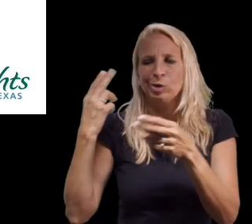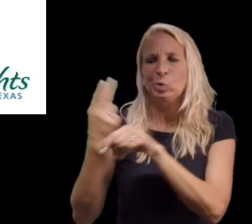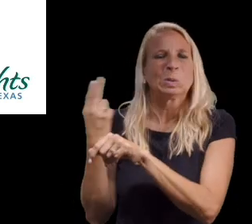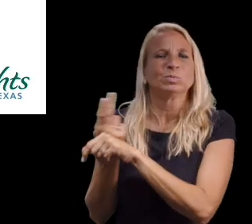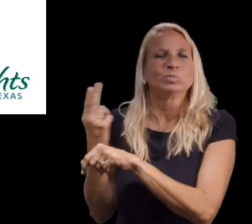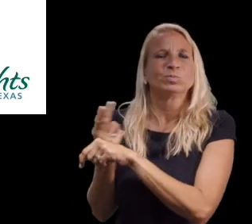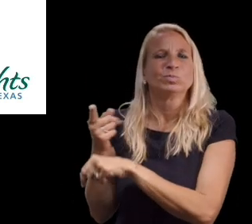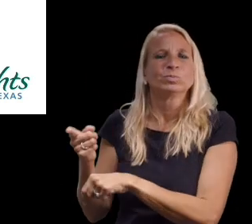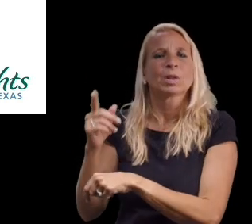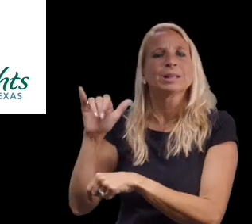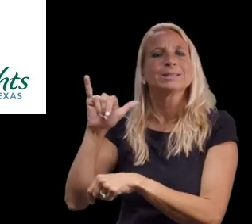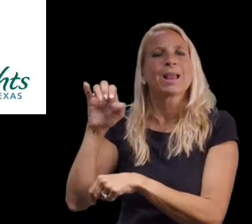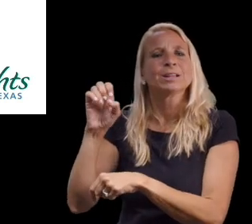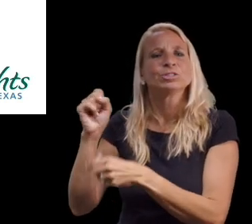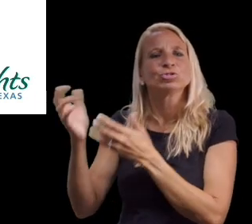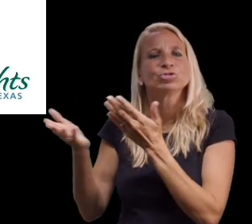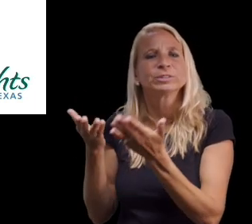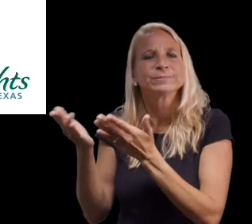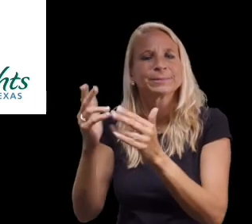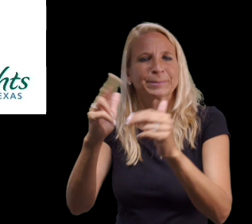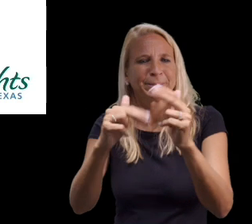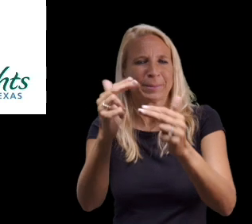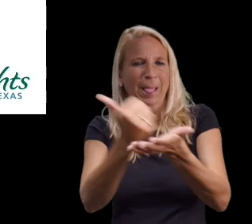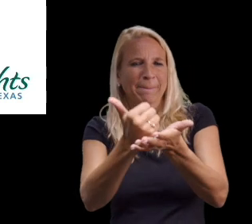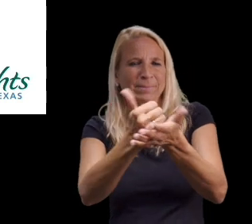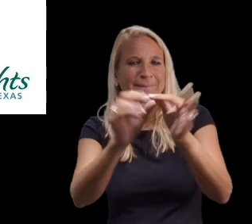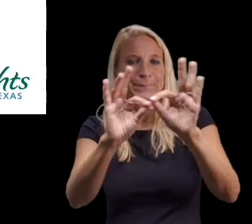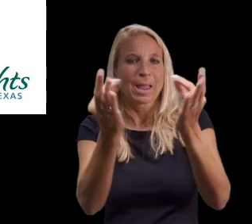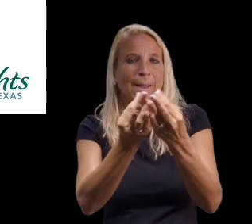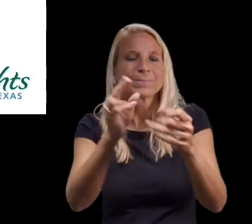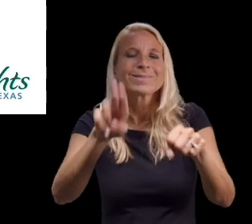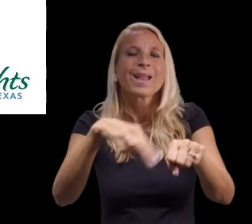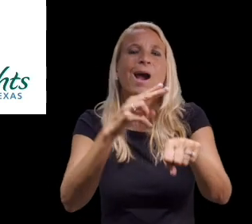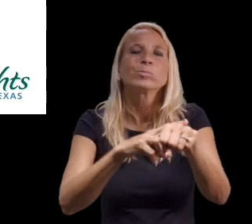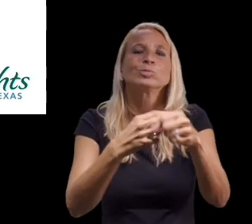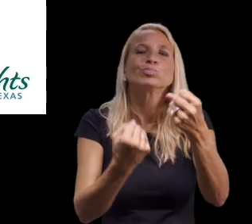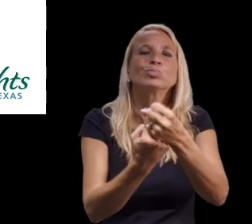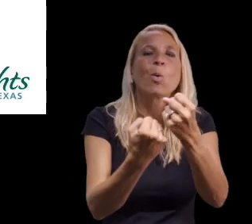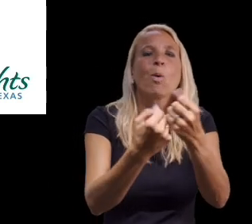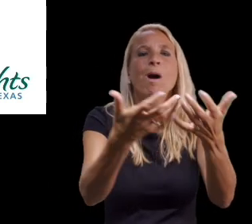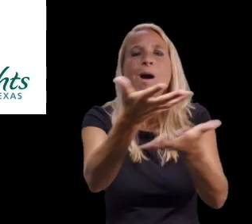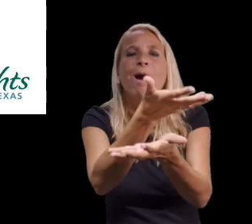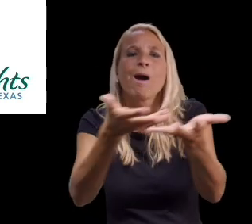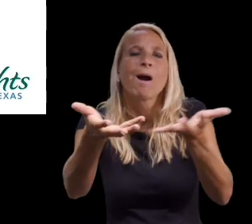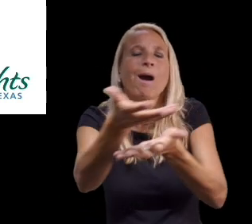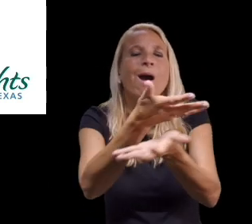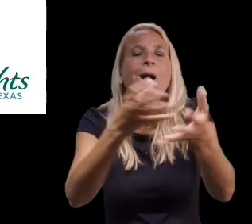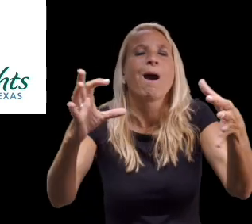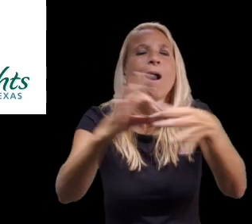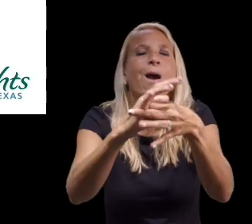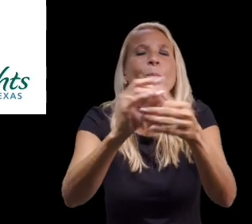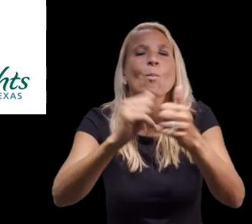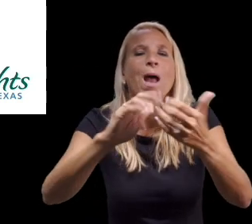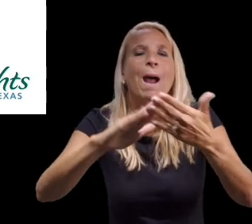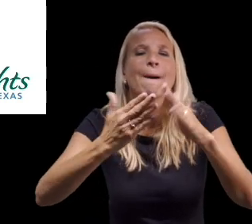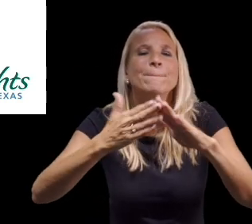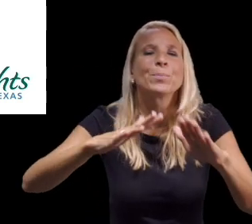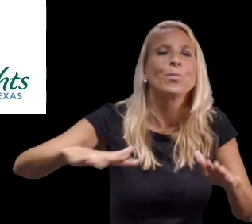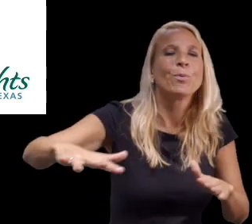and utilizes YES services to help build the family's natural support network and connection with their community.